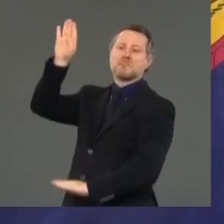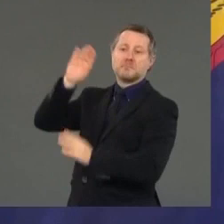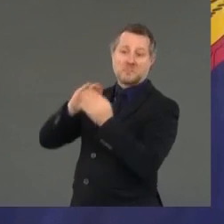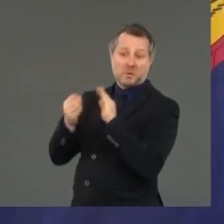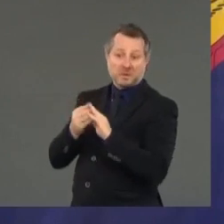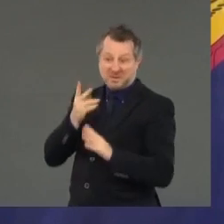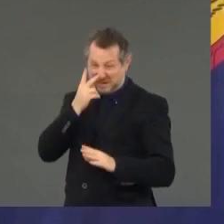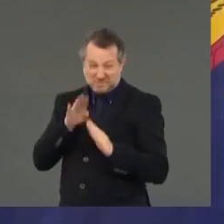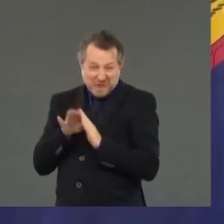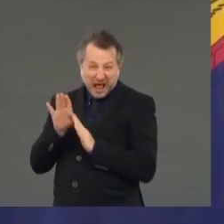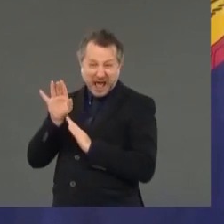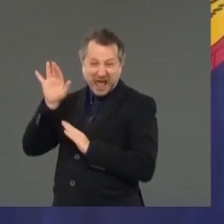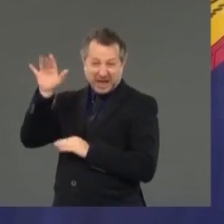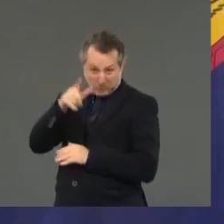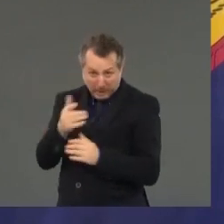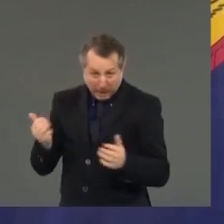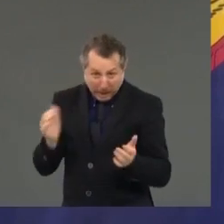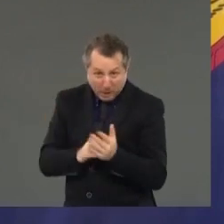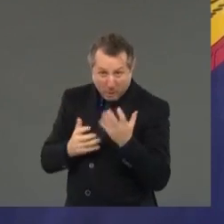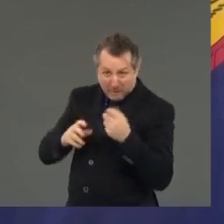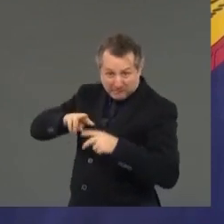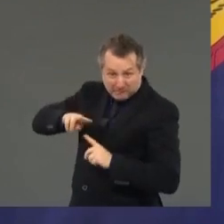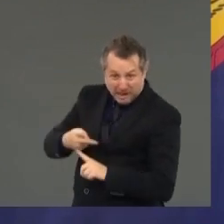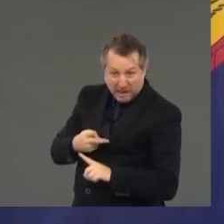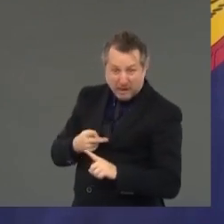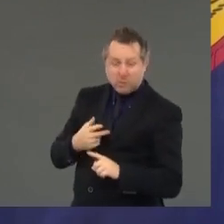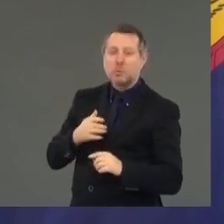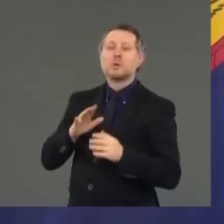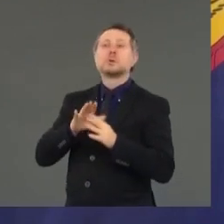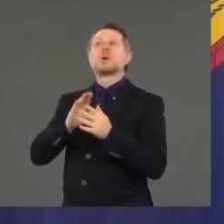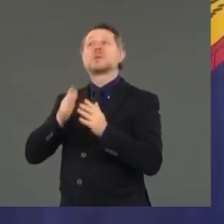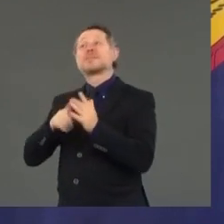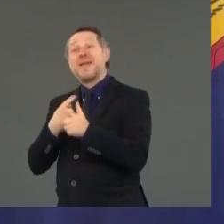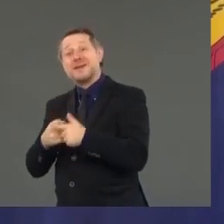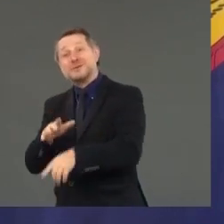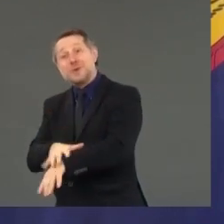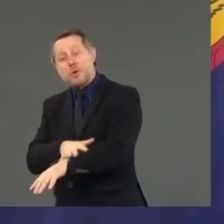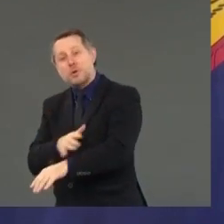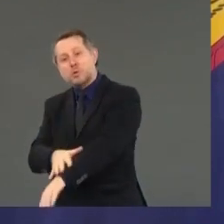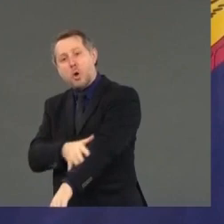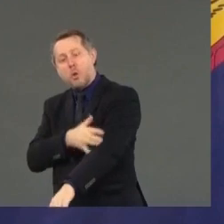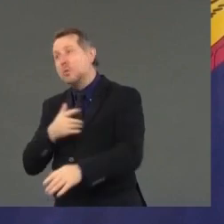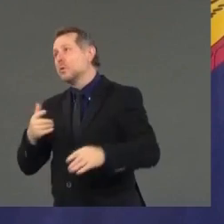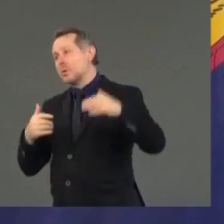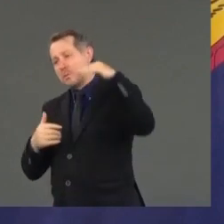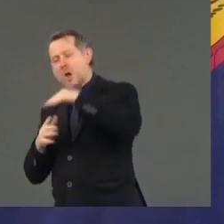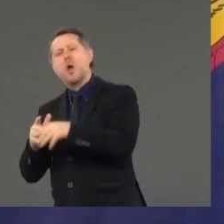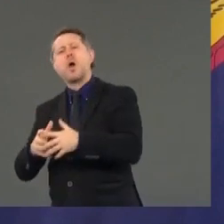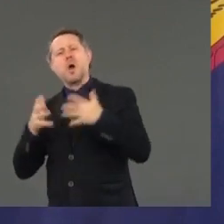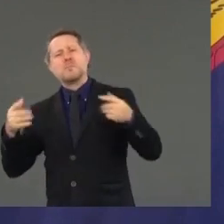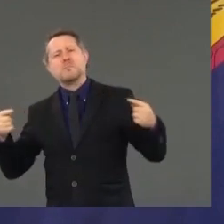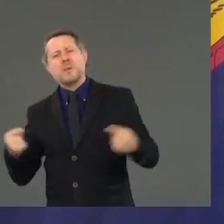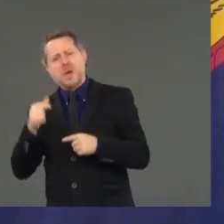OF THE MOUNTAIN. RIGHT? WE SAW THE SPIKE, WE THEN SAW A